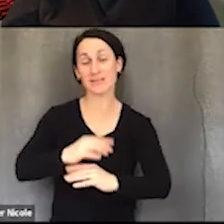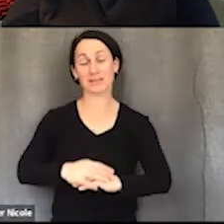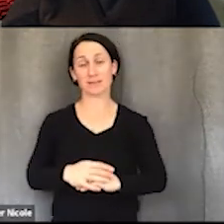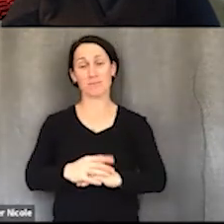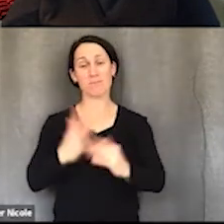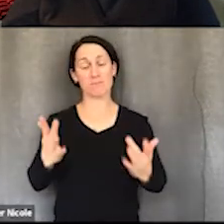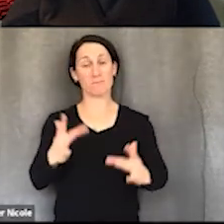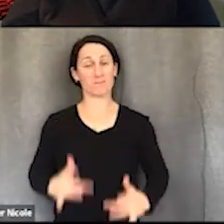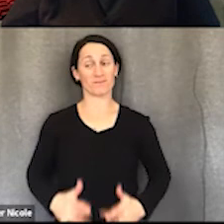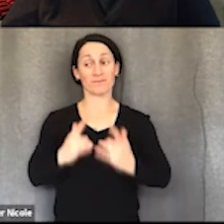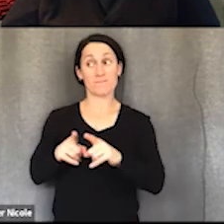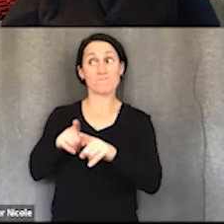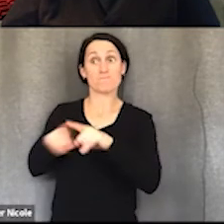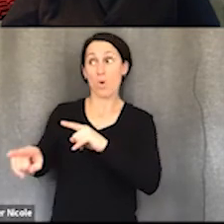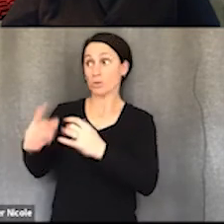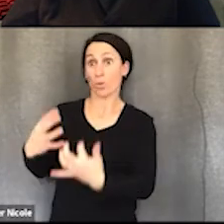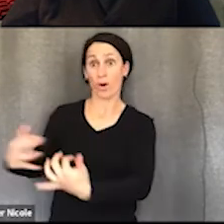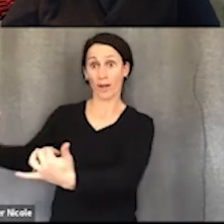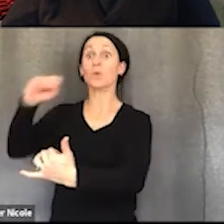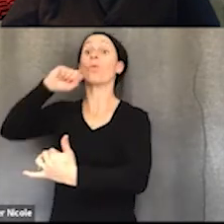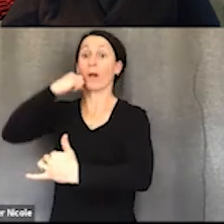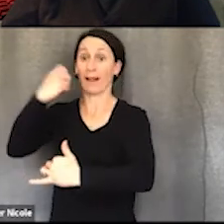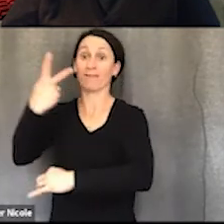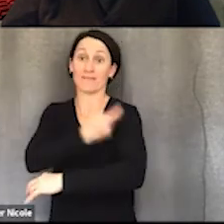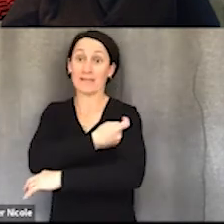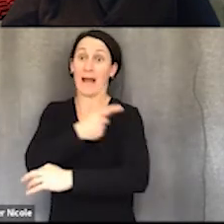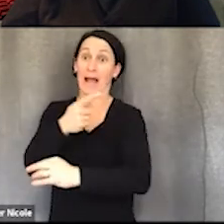as soon as they can if they are ready.